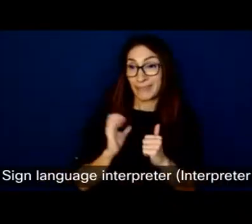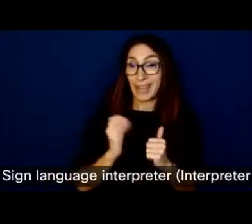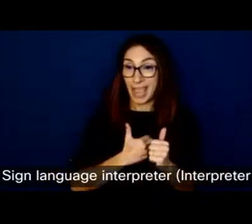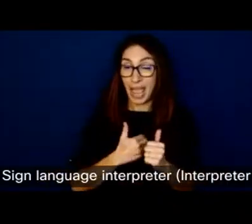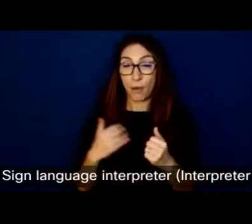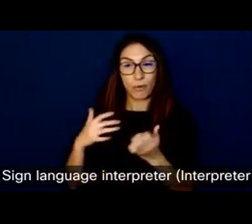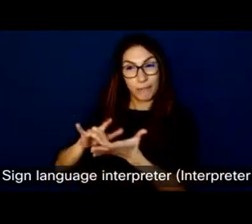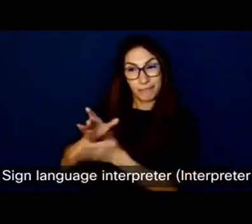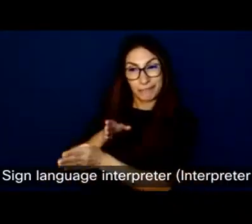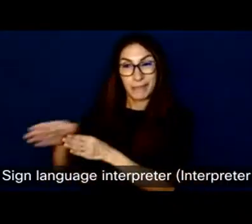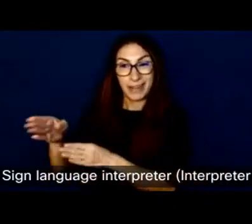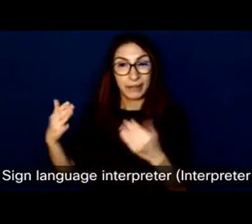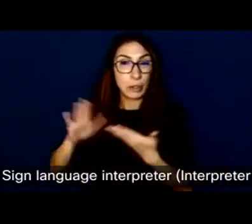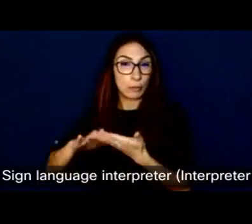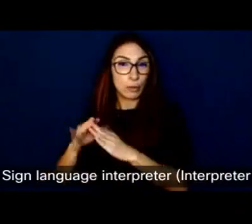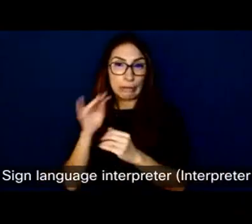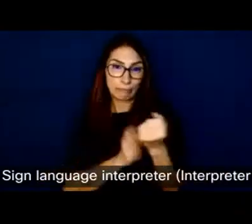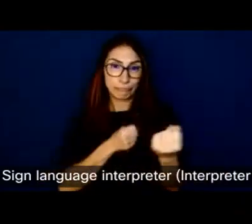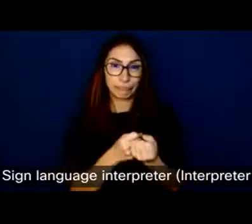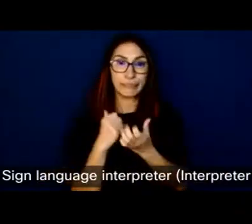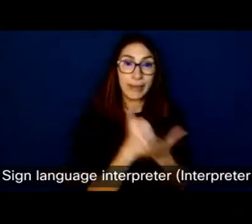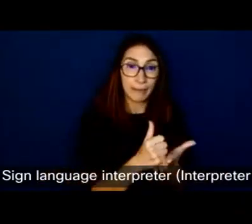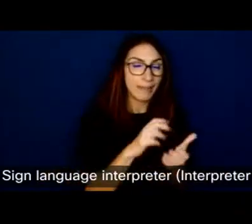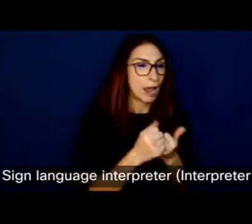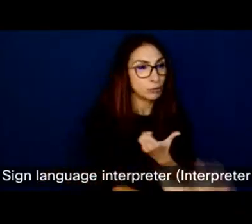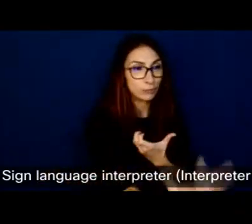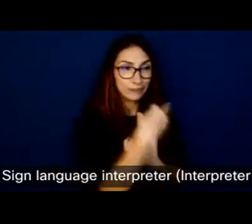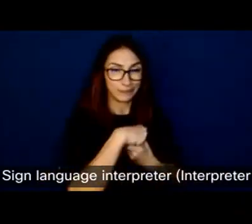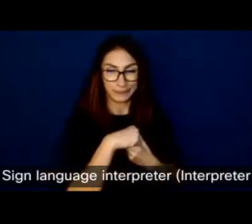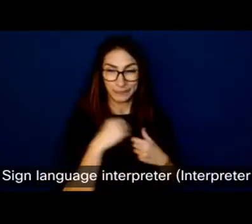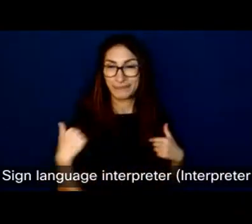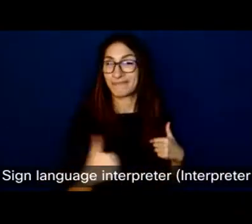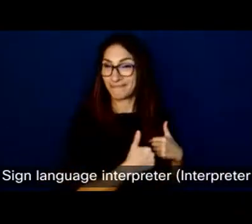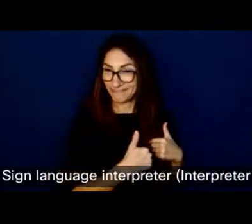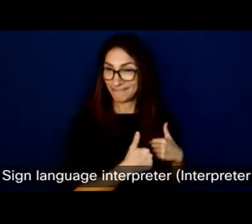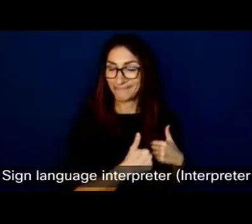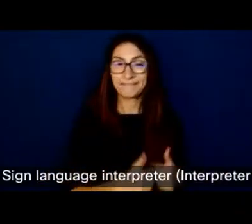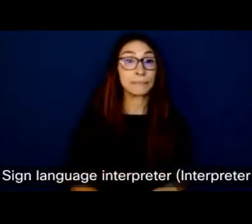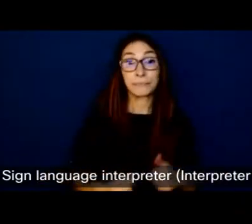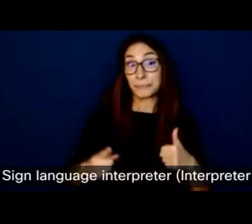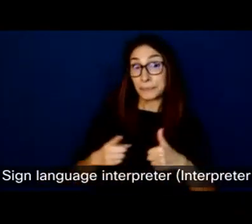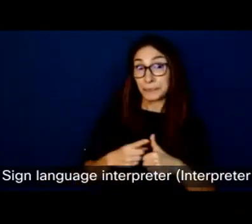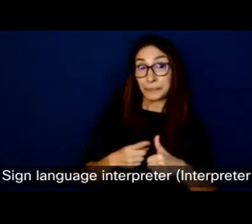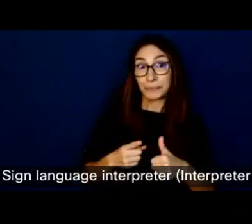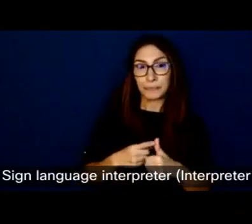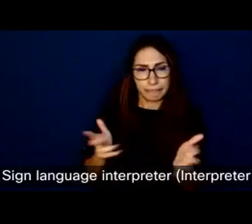and how our healthcare community can engage with us. Number one is encouraging shared decision making.